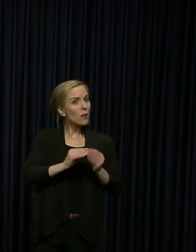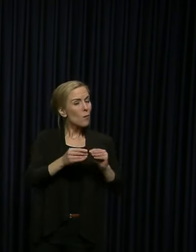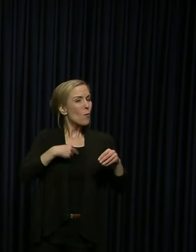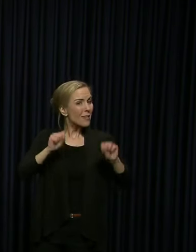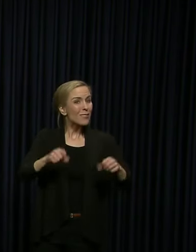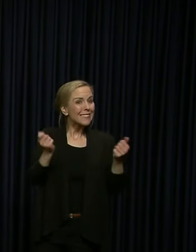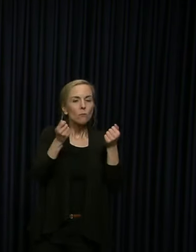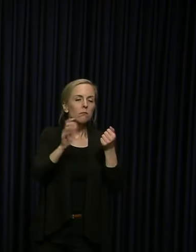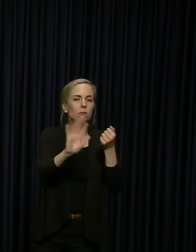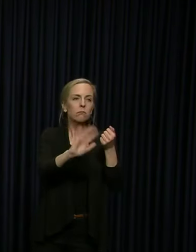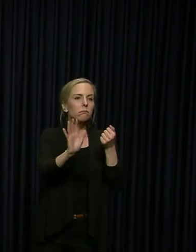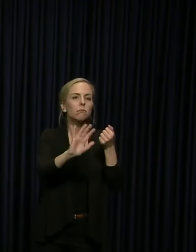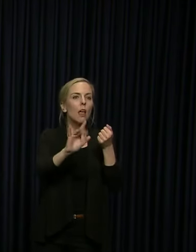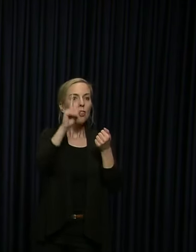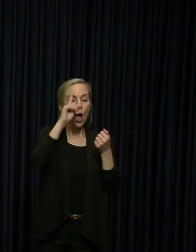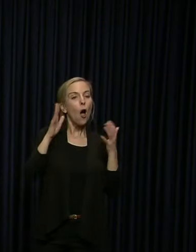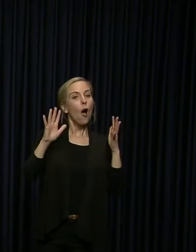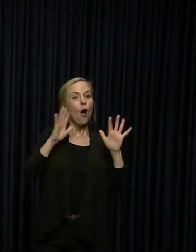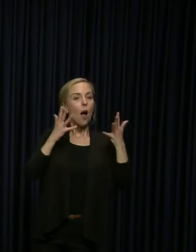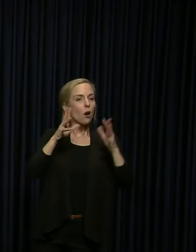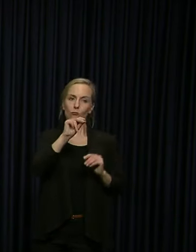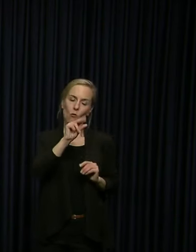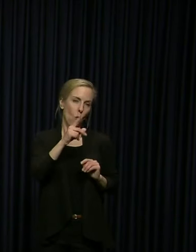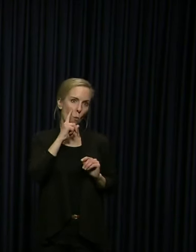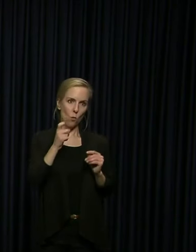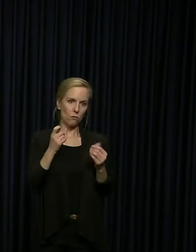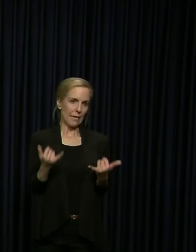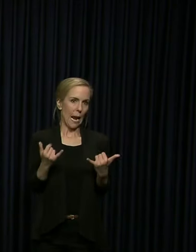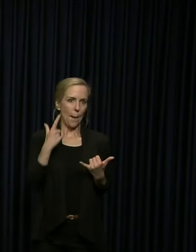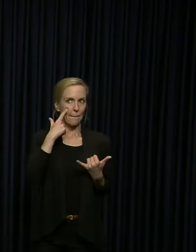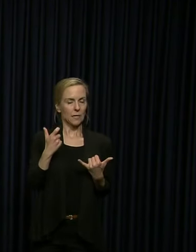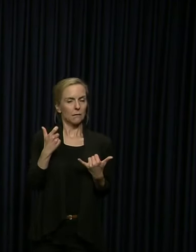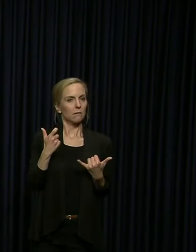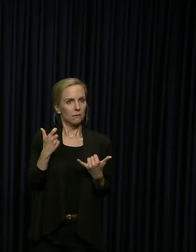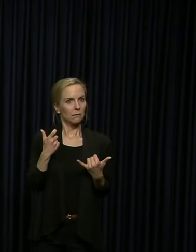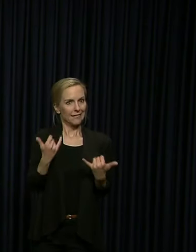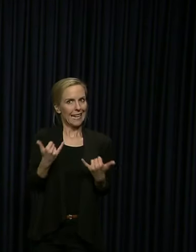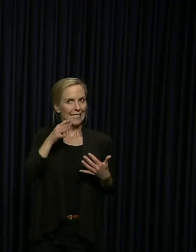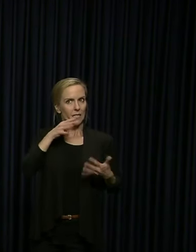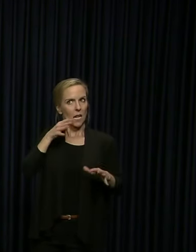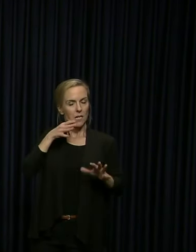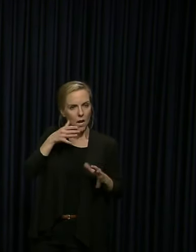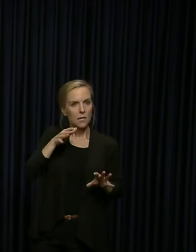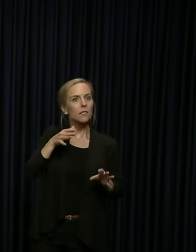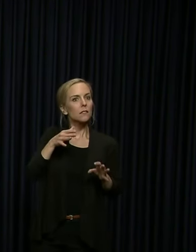JEFFERSON, THREE FROM WARREN AND MAC CRACKEN, TWO FROM IS TO THE,